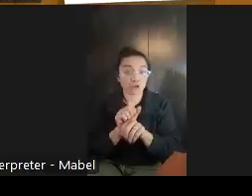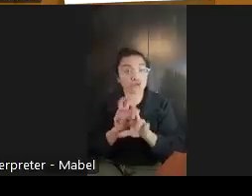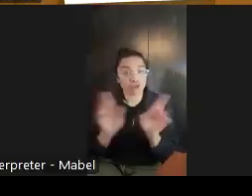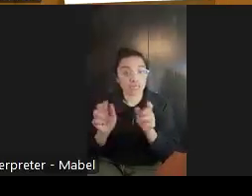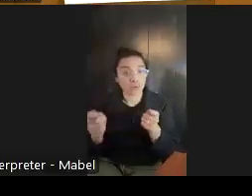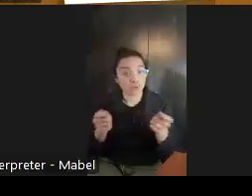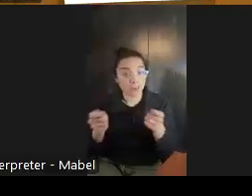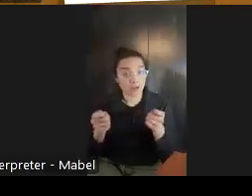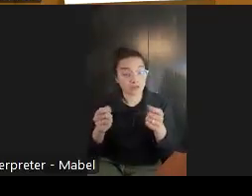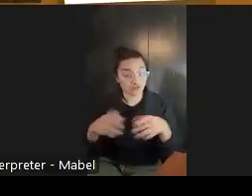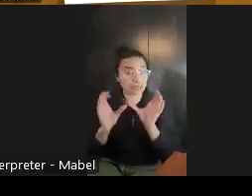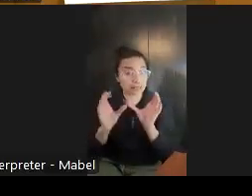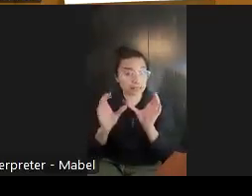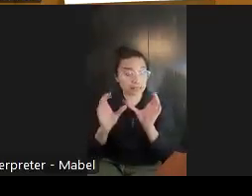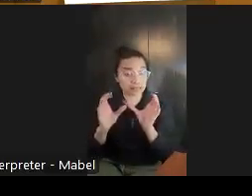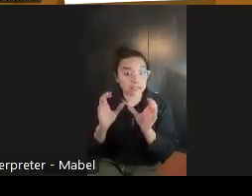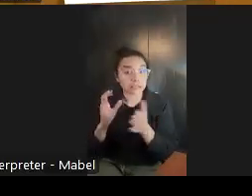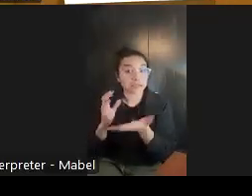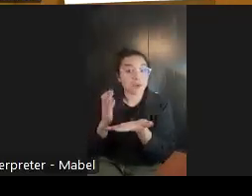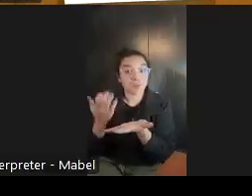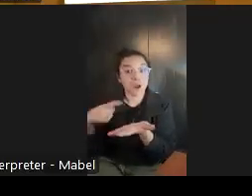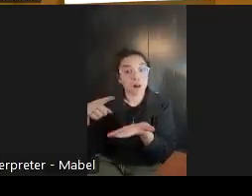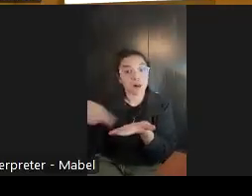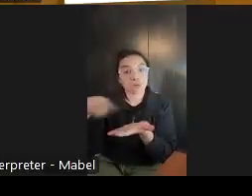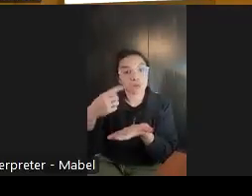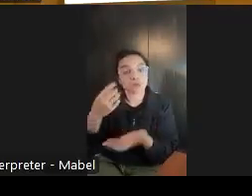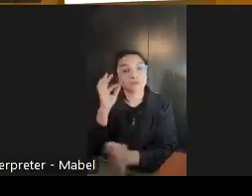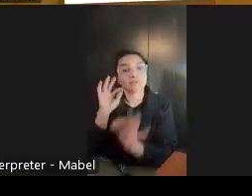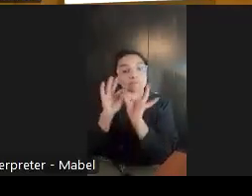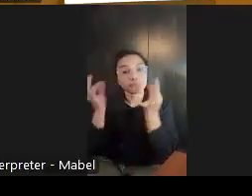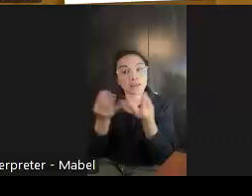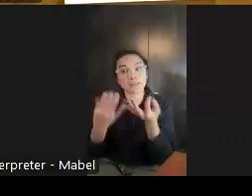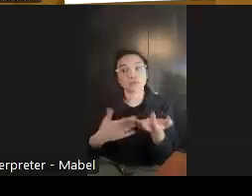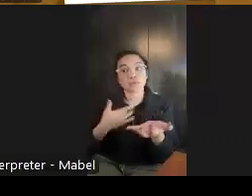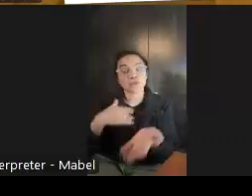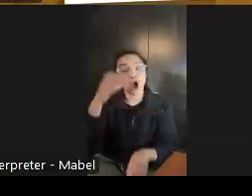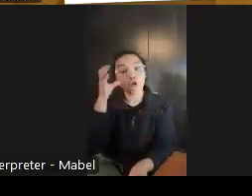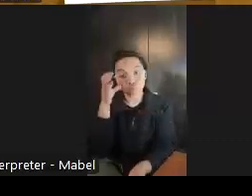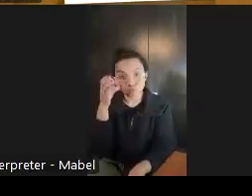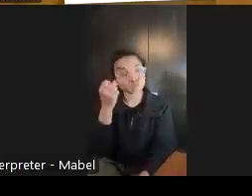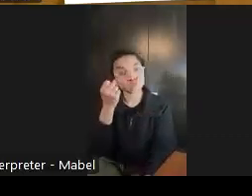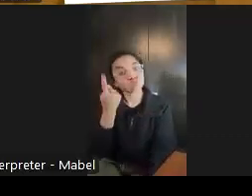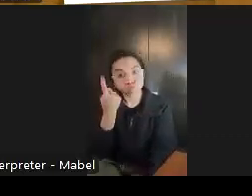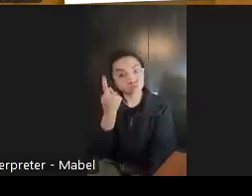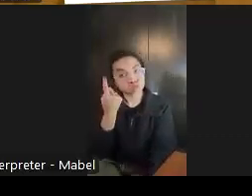be heard listened and so we can increase the trust that they have it so they can come back and uh